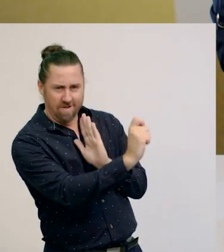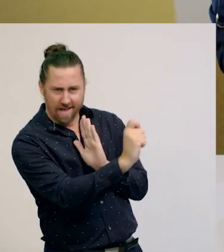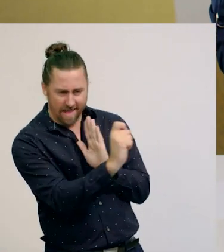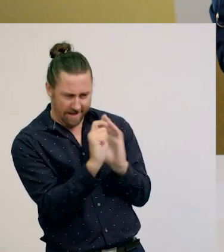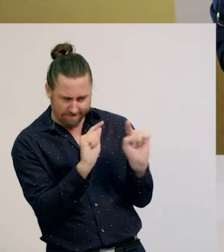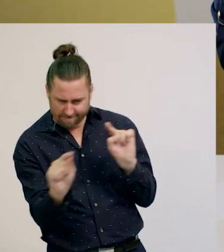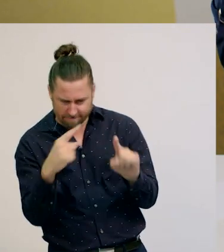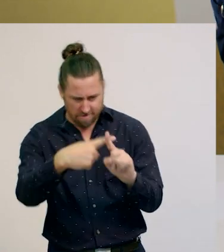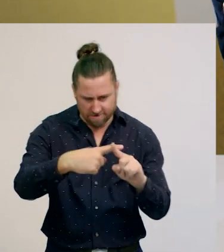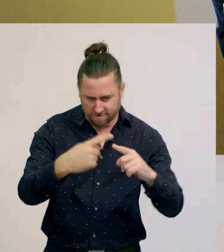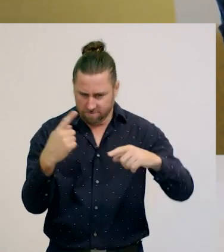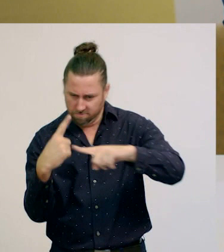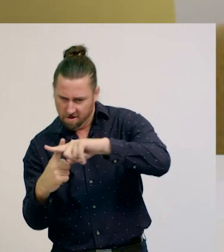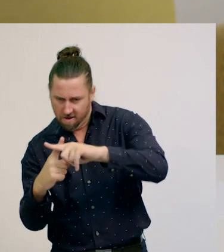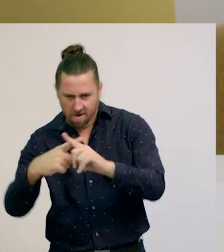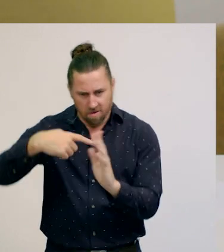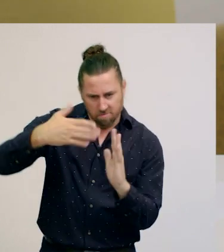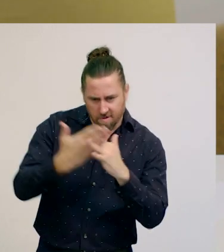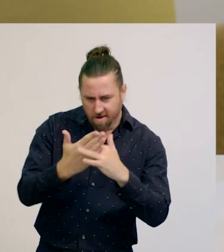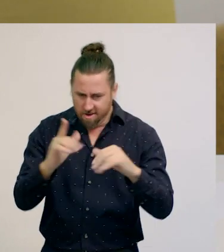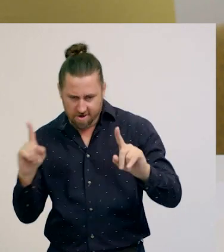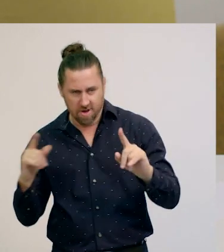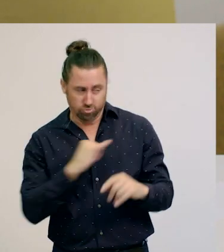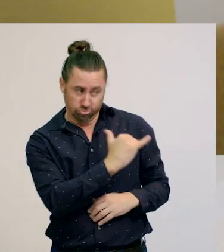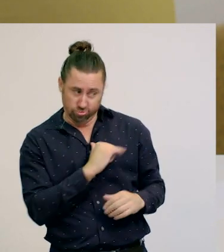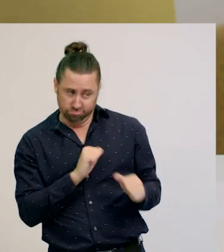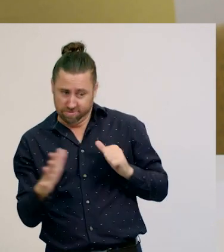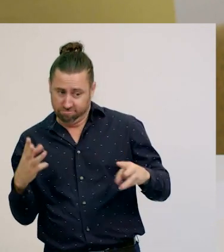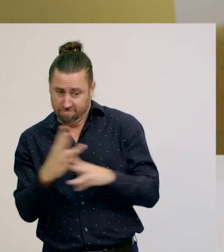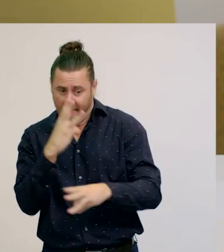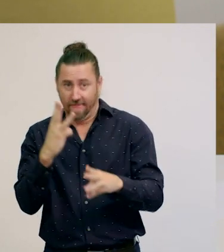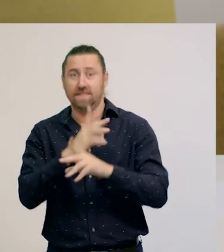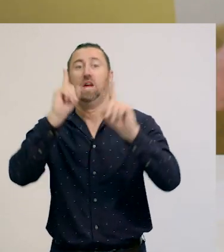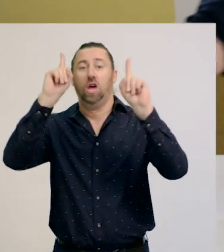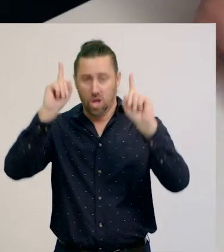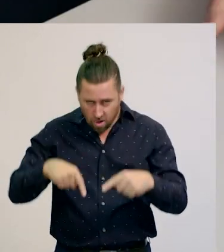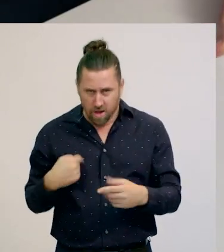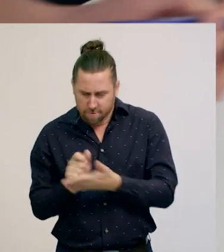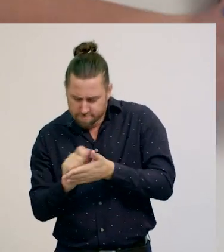So, may the best mathematician win. Ready, set, go Jen!